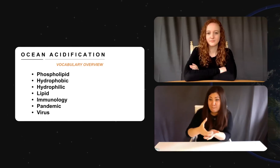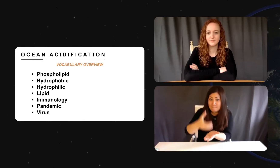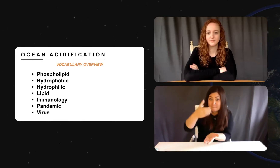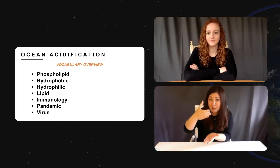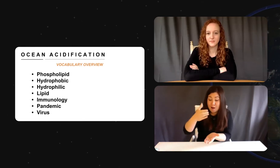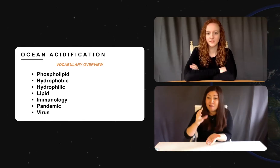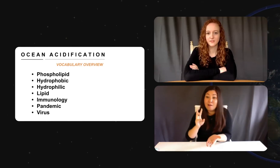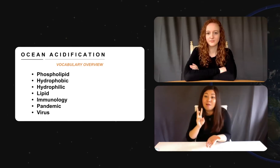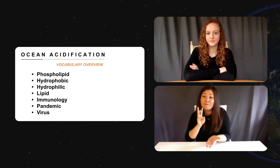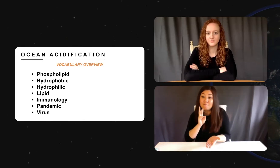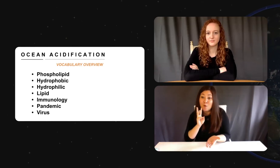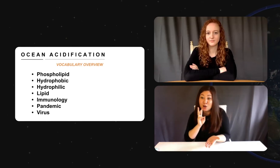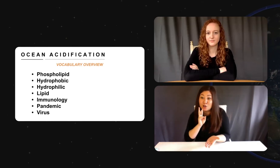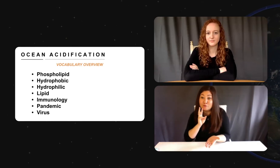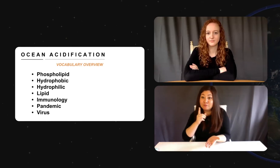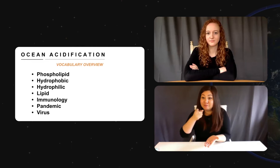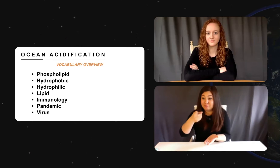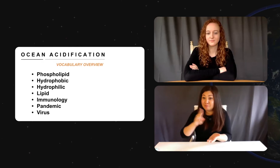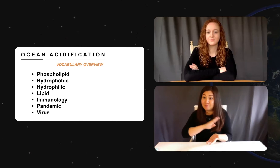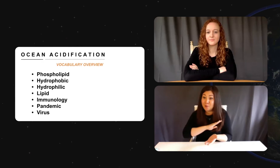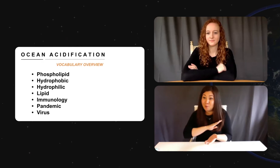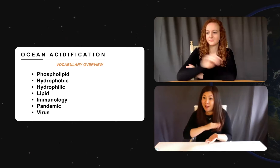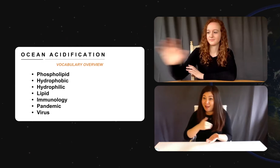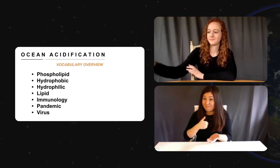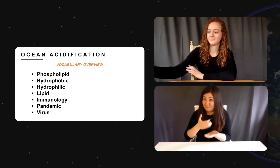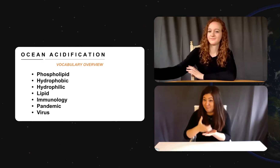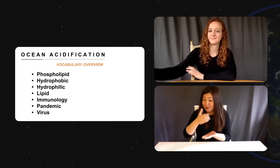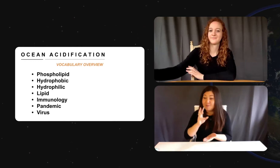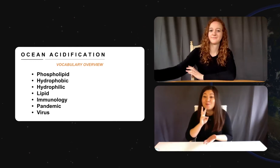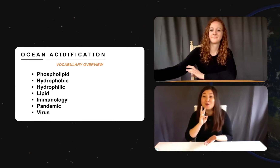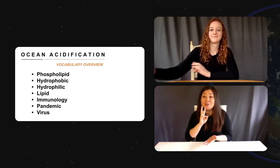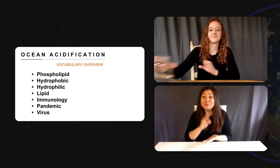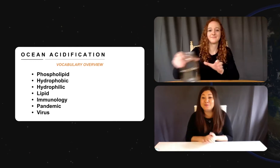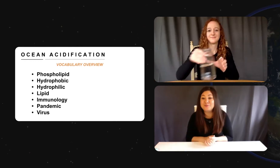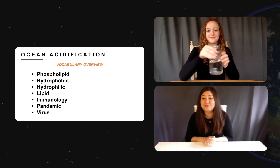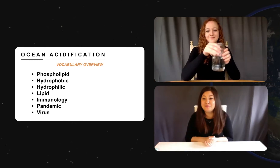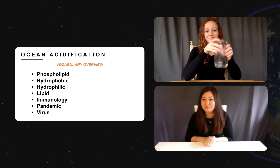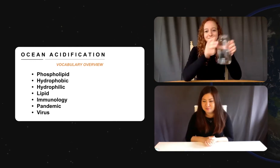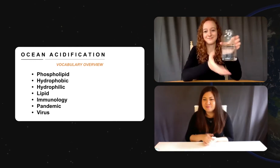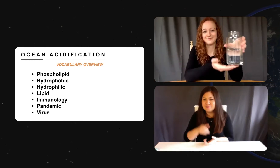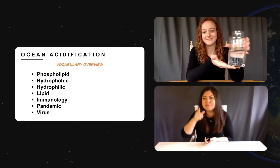Barbara has a cup of water for me.